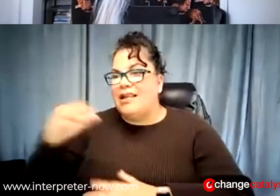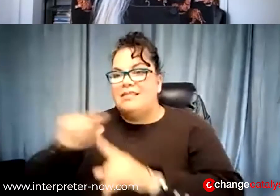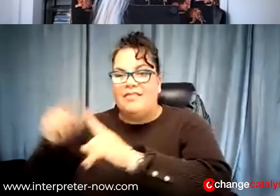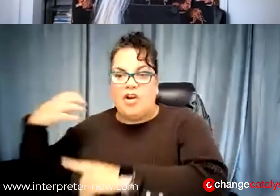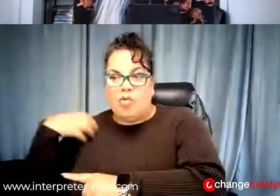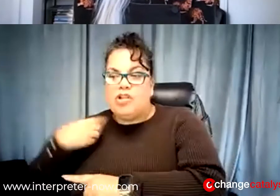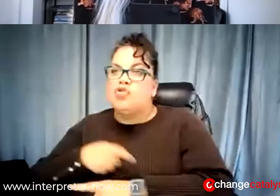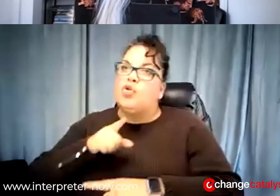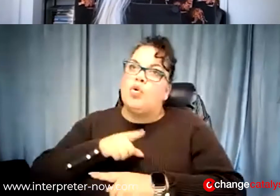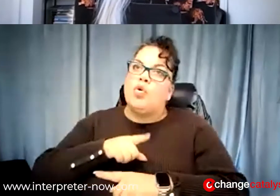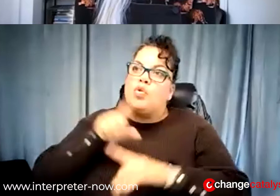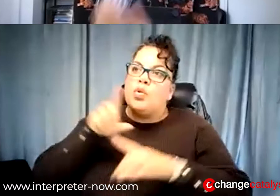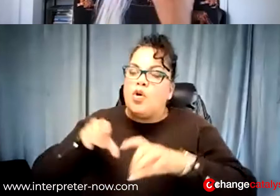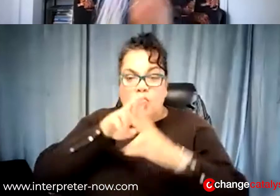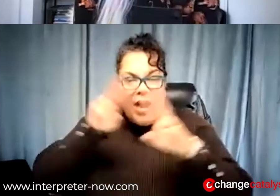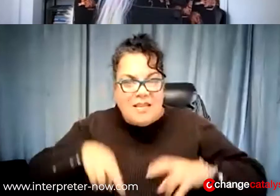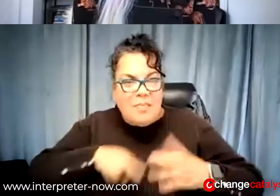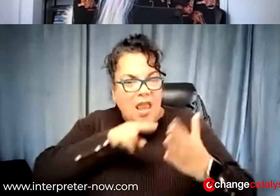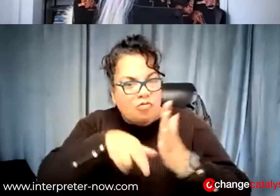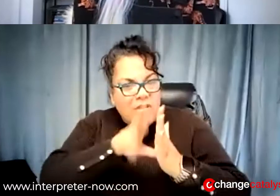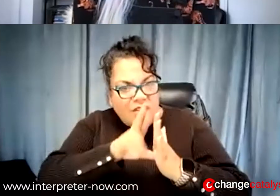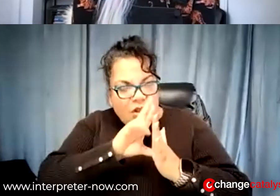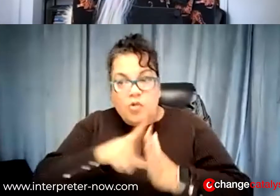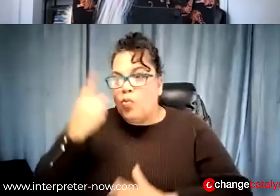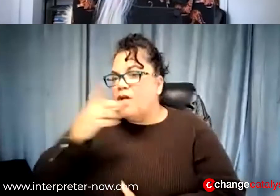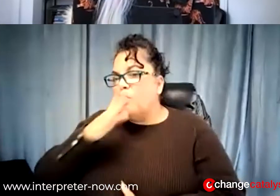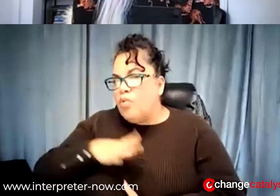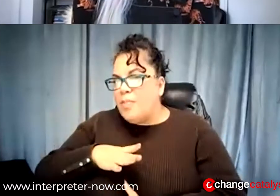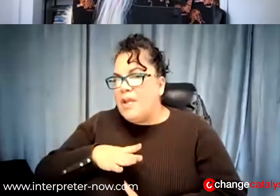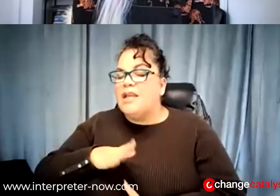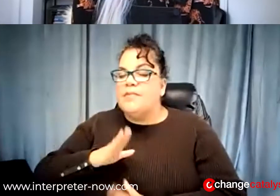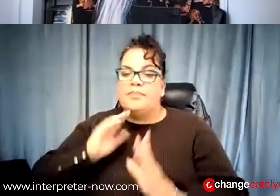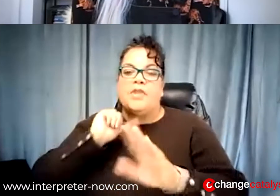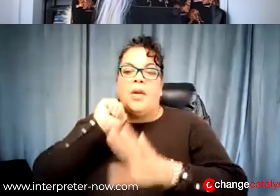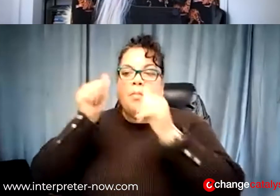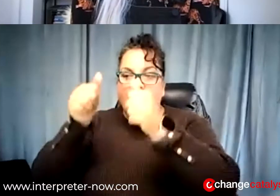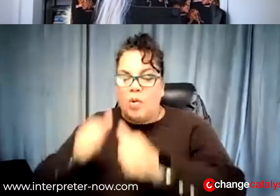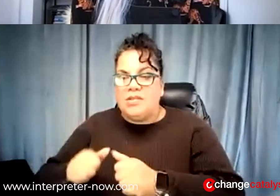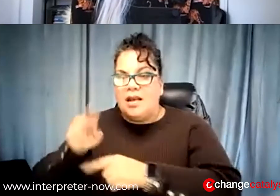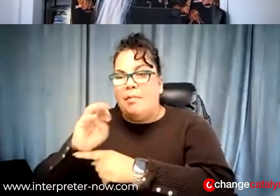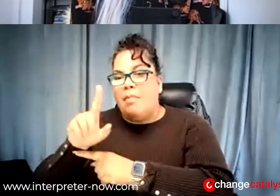There was one woman who actually posted a milestone of getting a thousand beta users